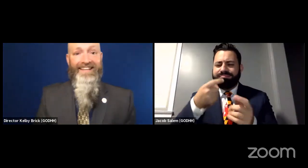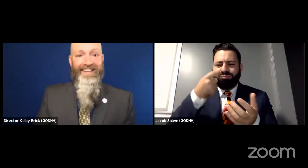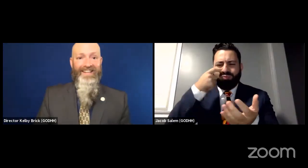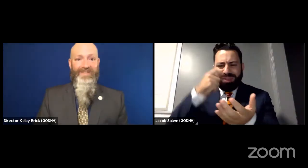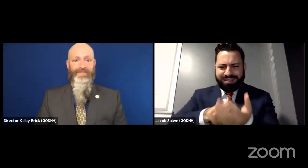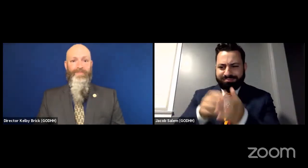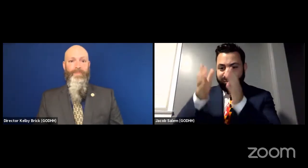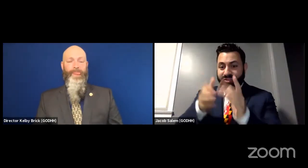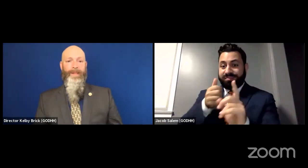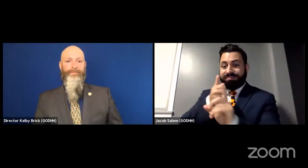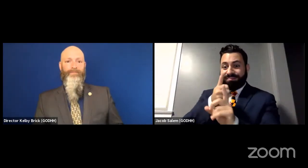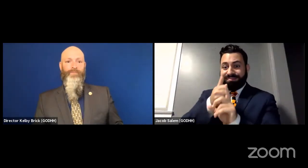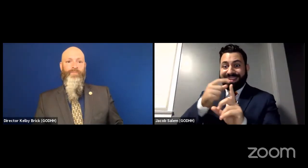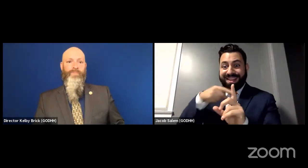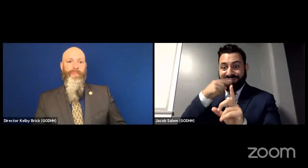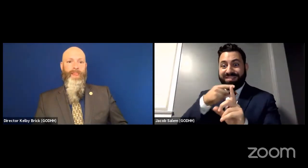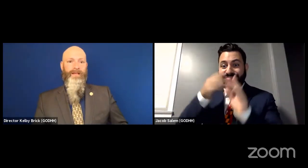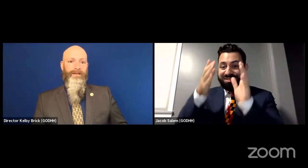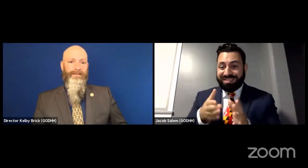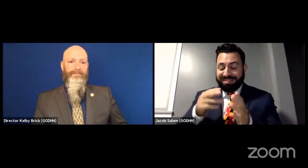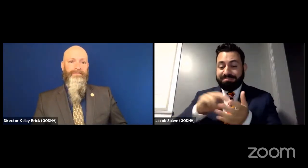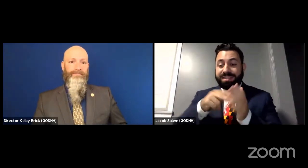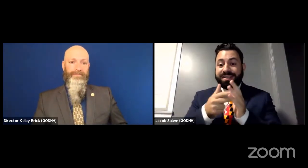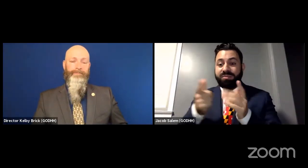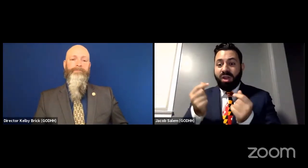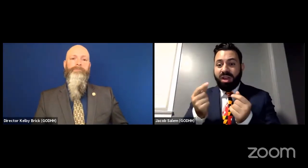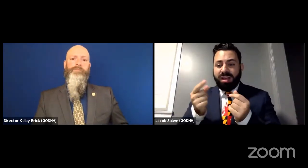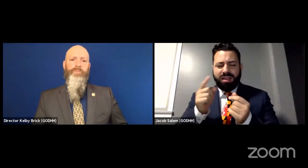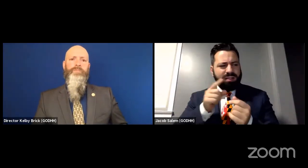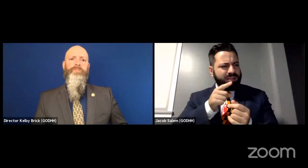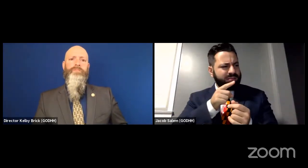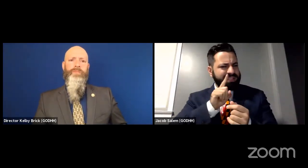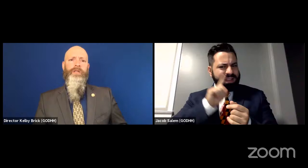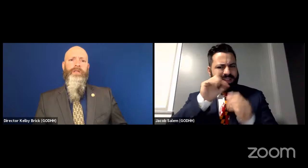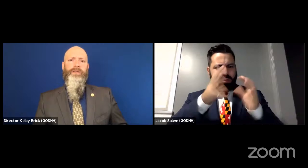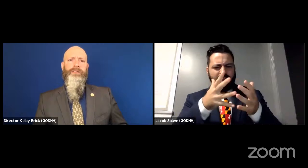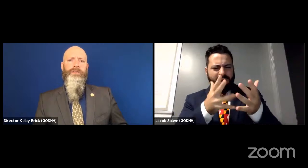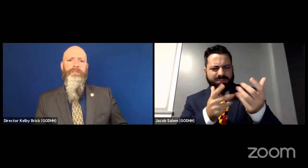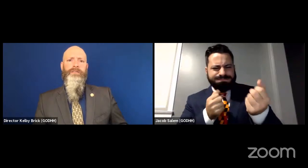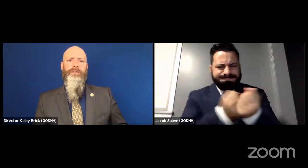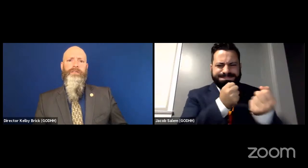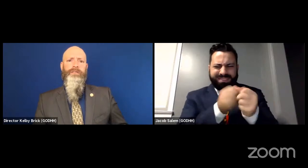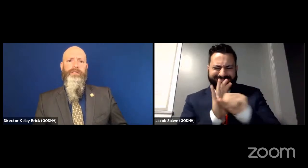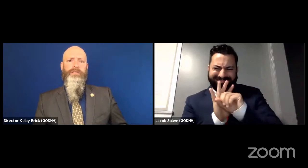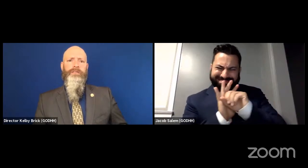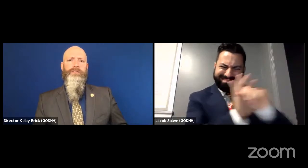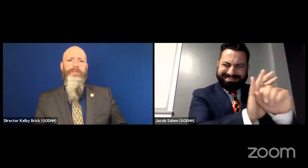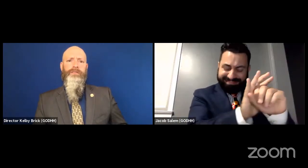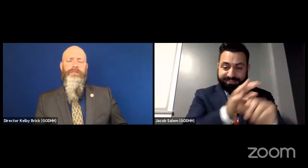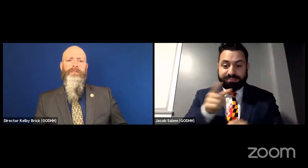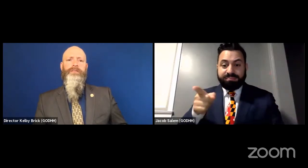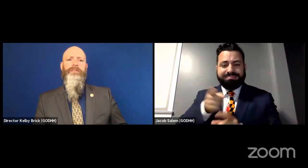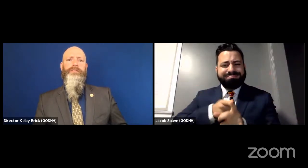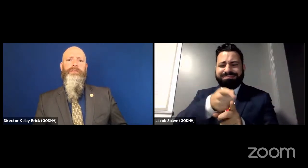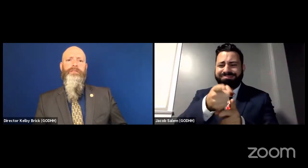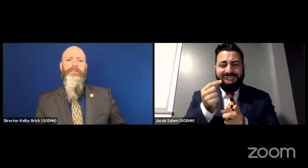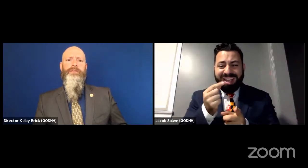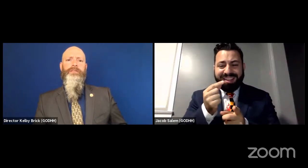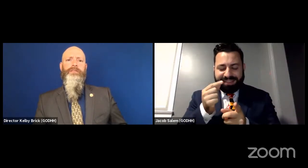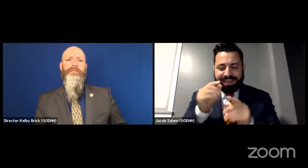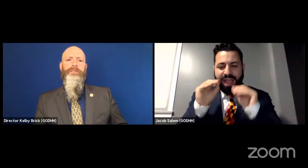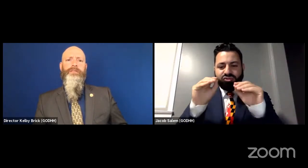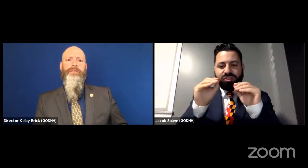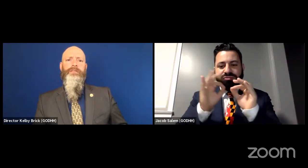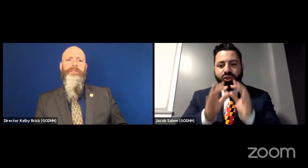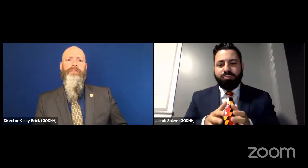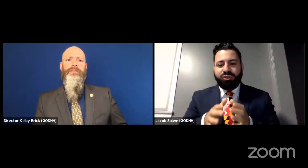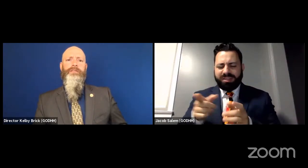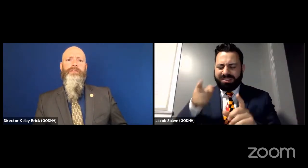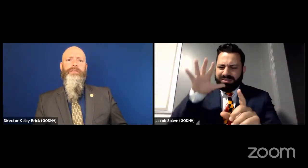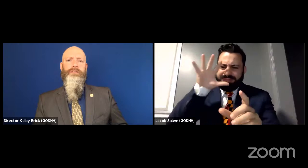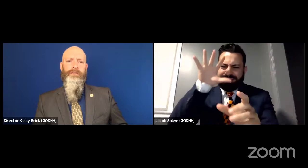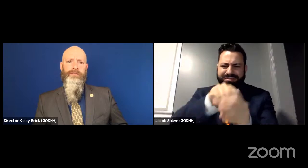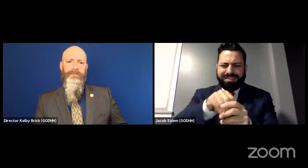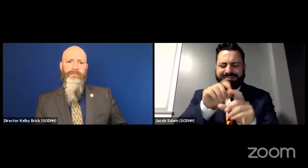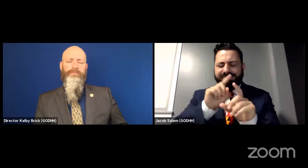award. This award is to recognize an individual who has been an ally, a pusher, a mover, a